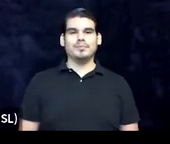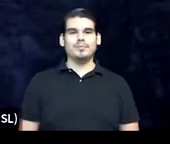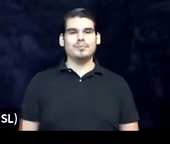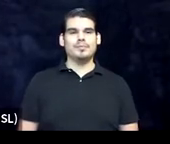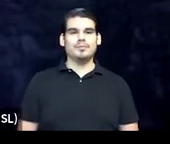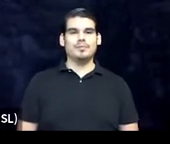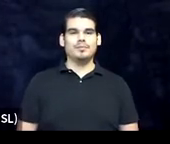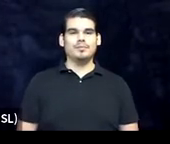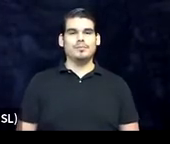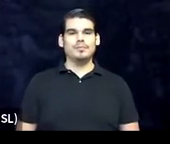Let you kind of present it.